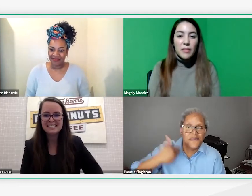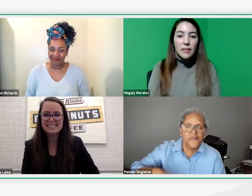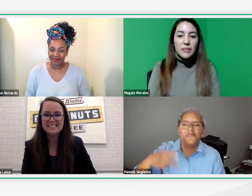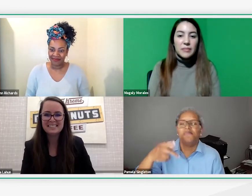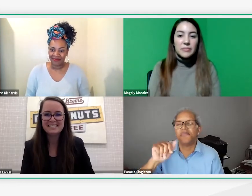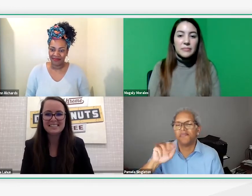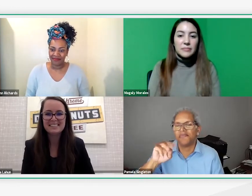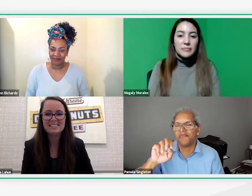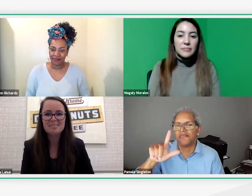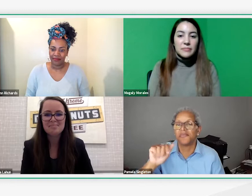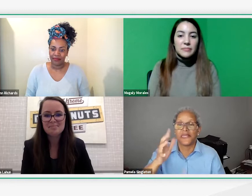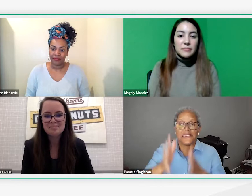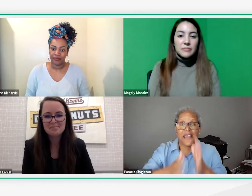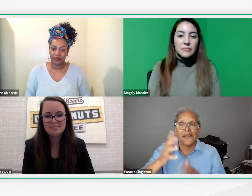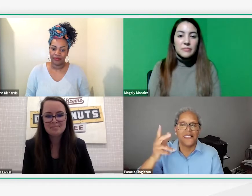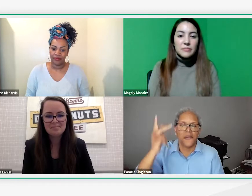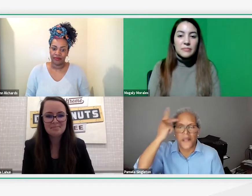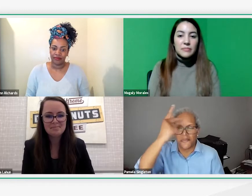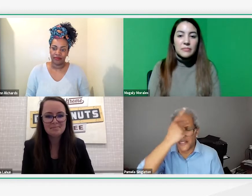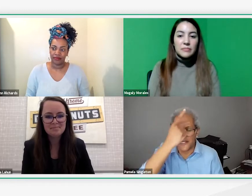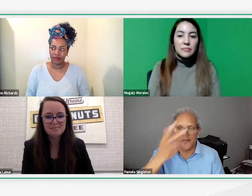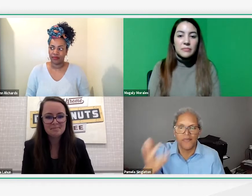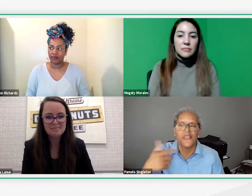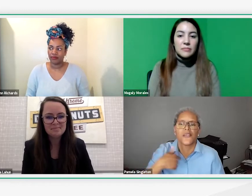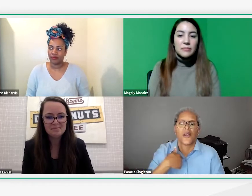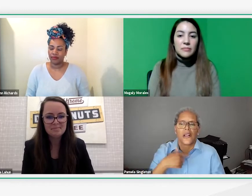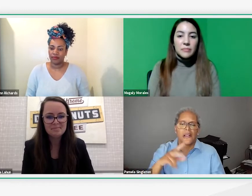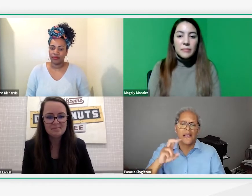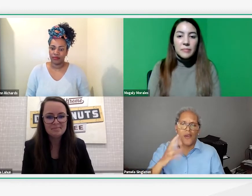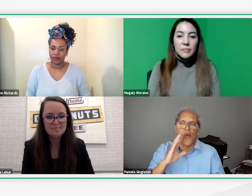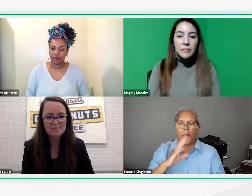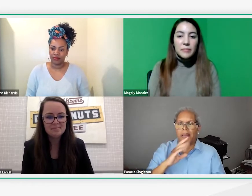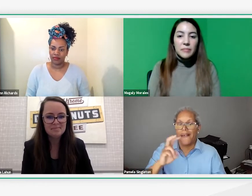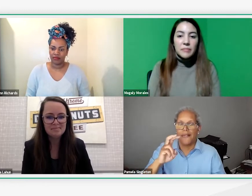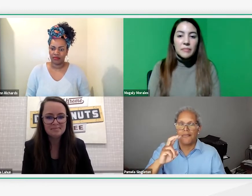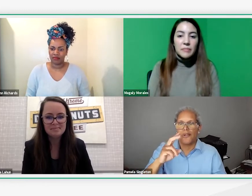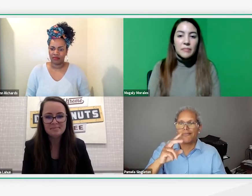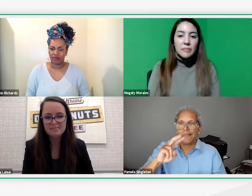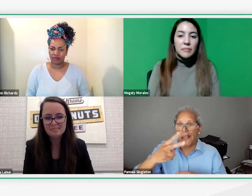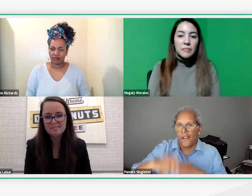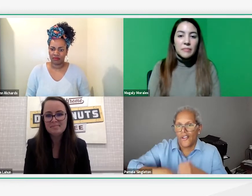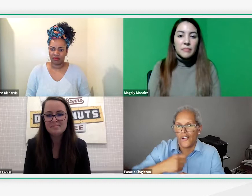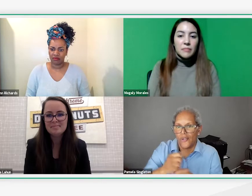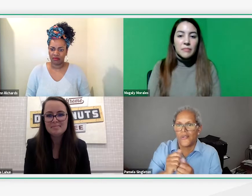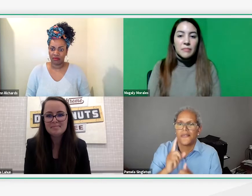Pamela, can you introduce yourself? Sure. My name is Pamela, and my name sign is a P across my forehead. And